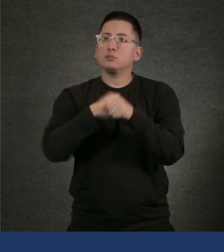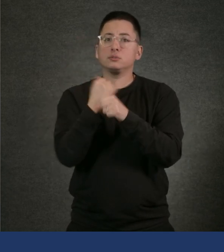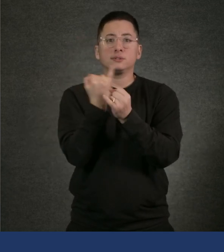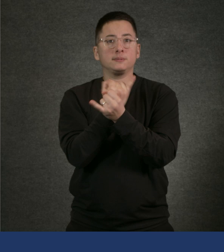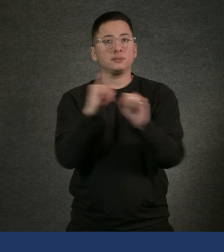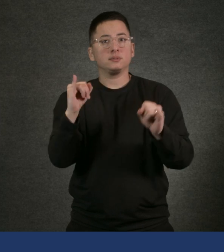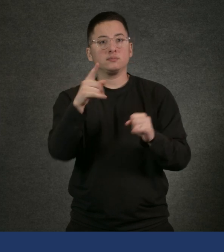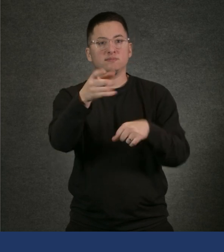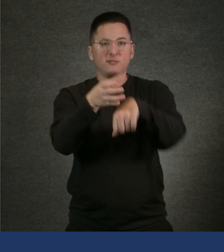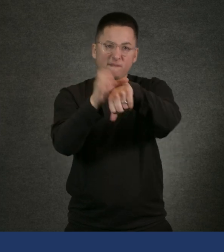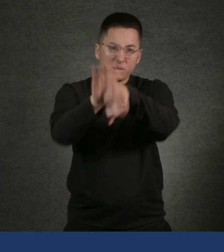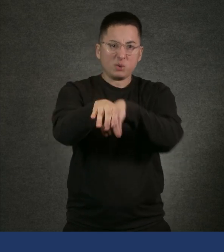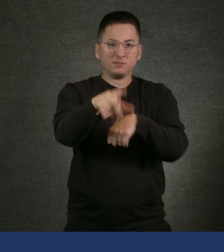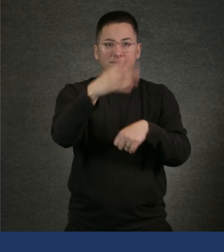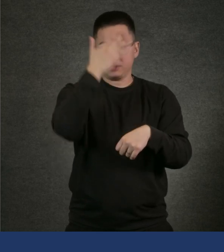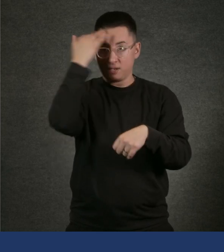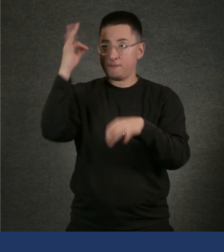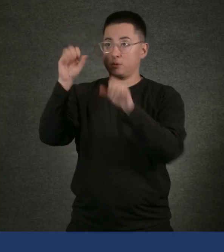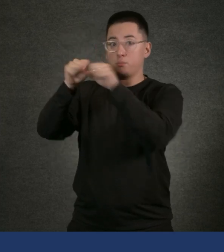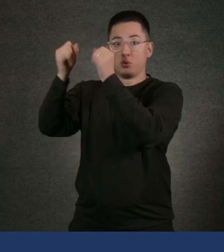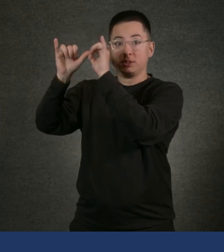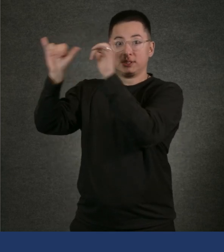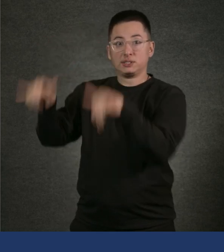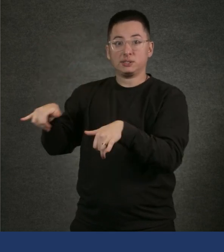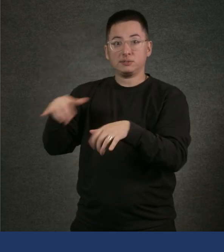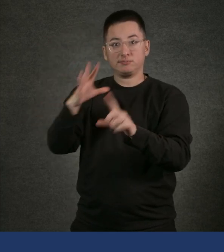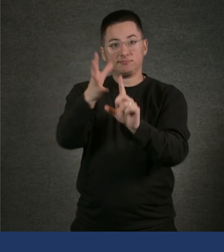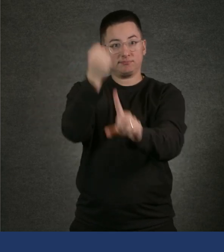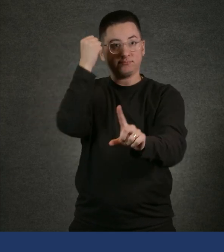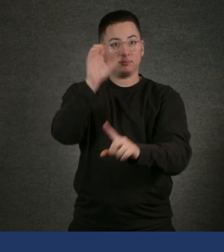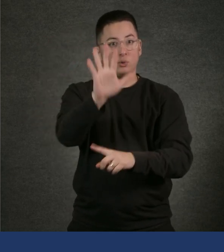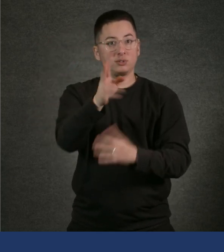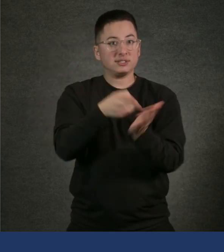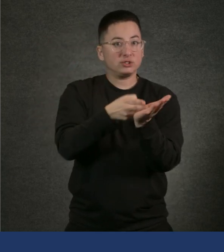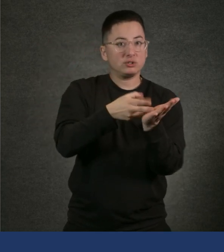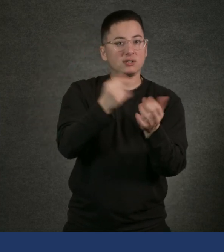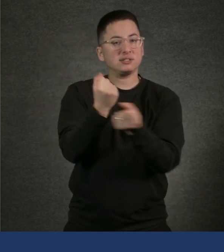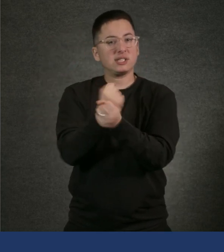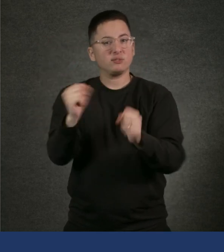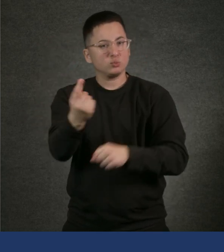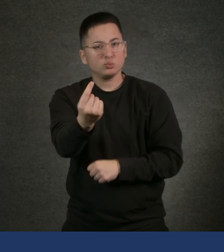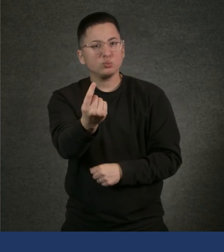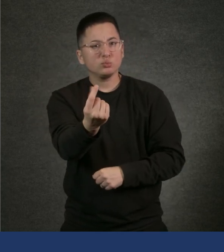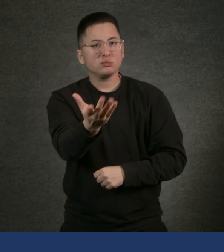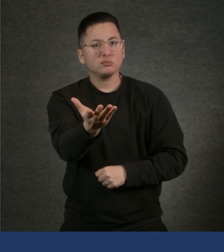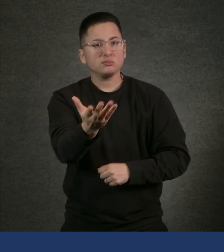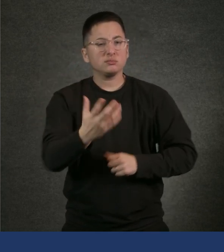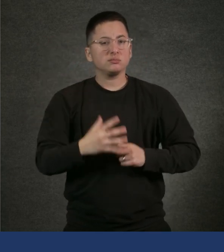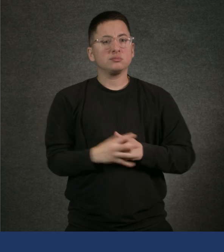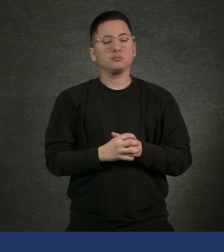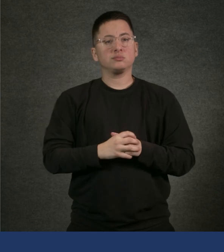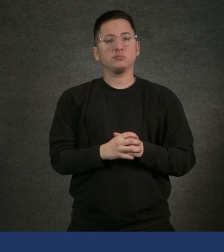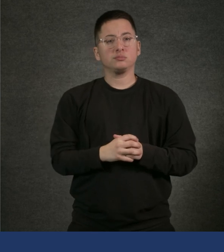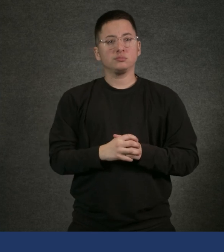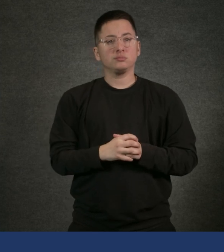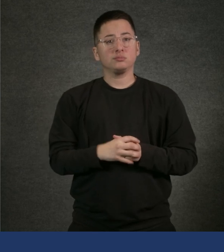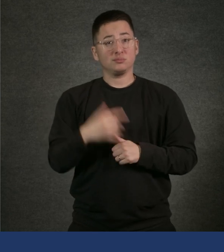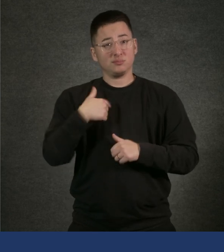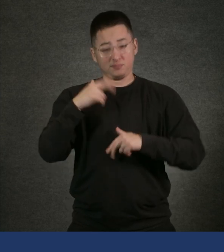What would you do if after years of independence you were forced into a broken system that stripped you